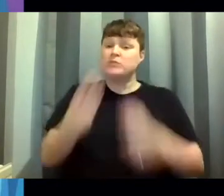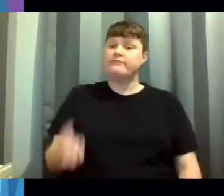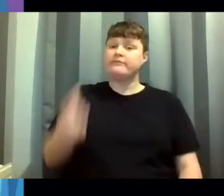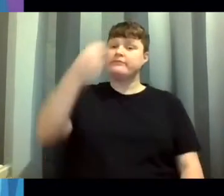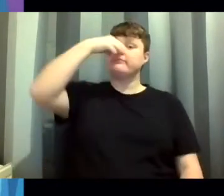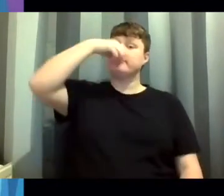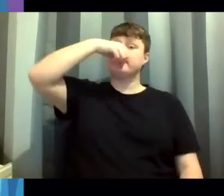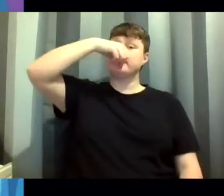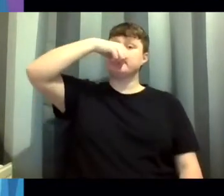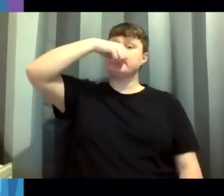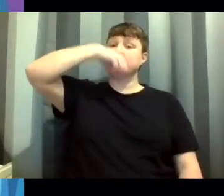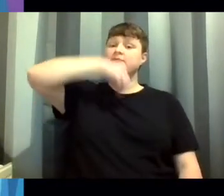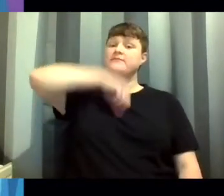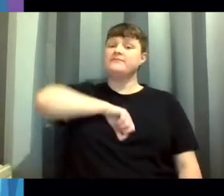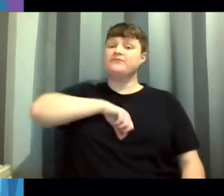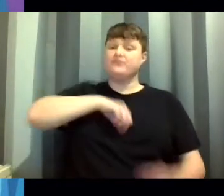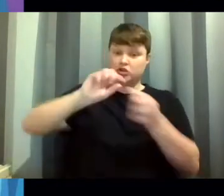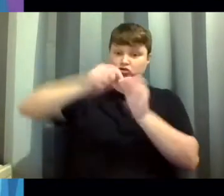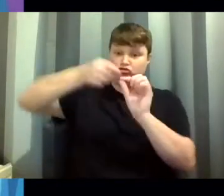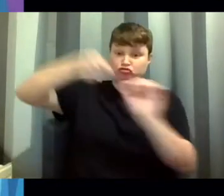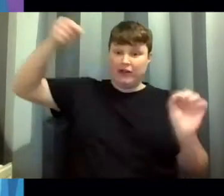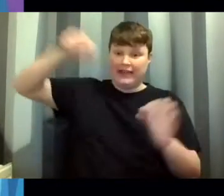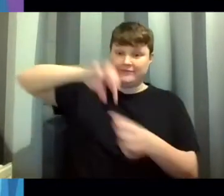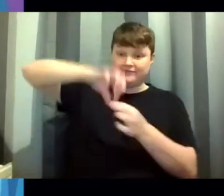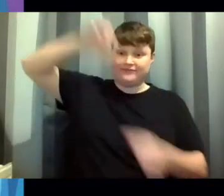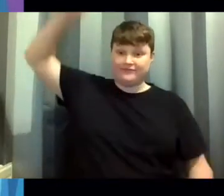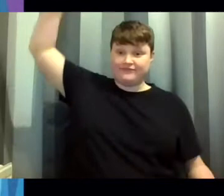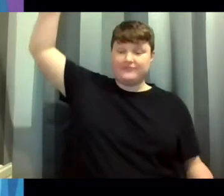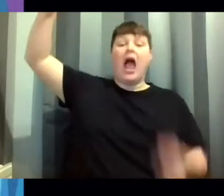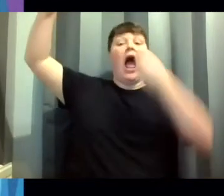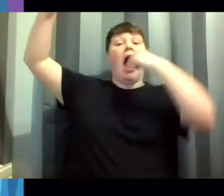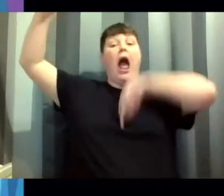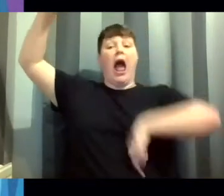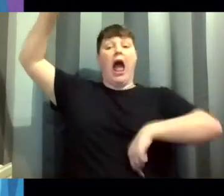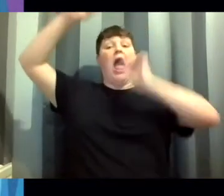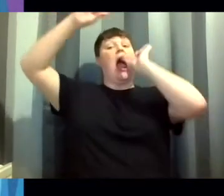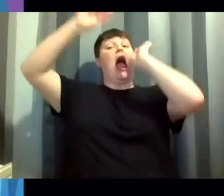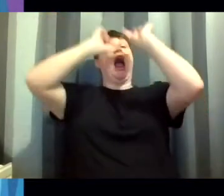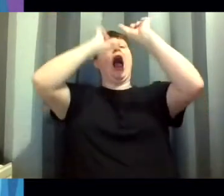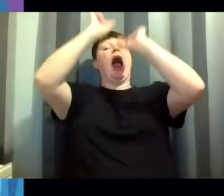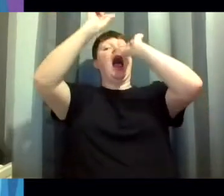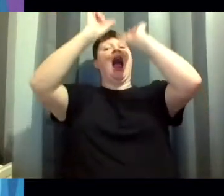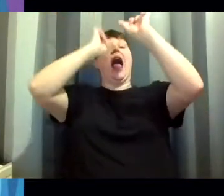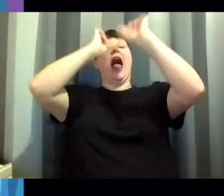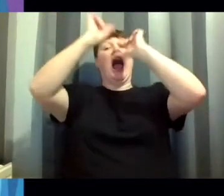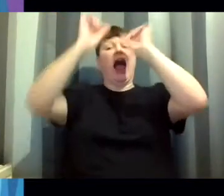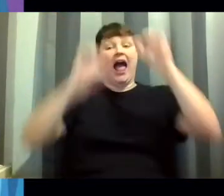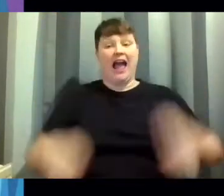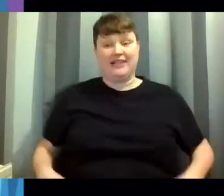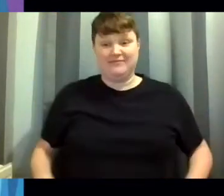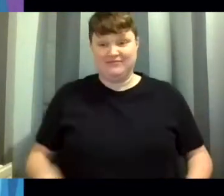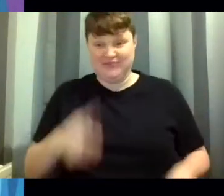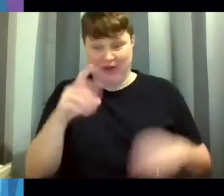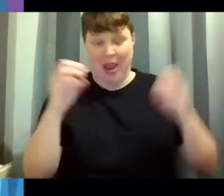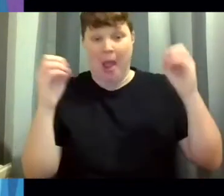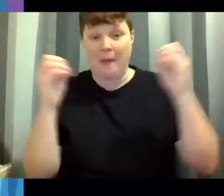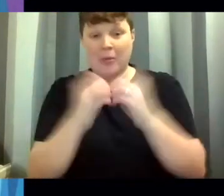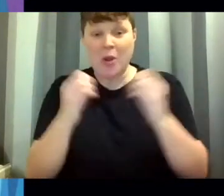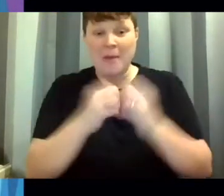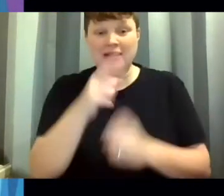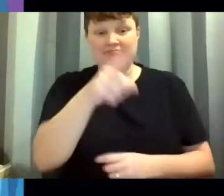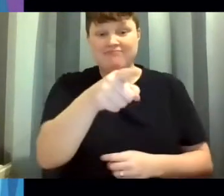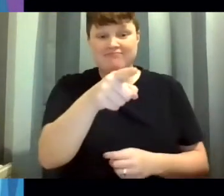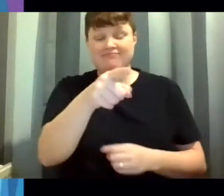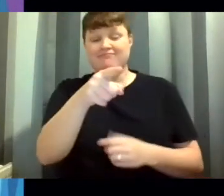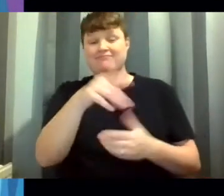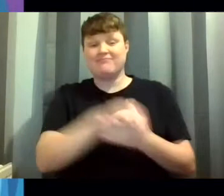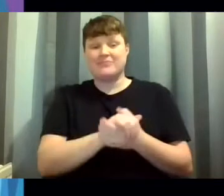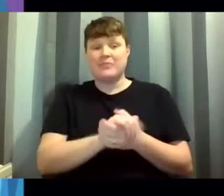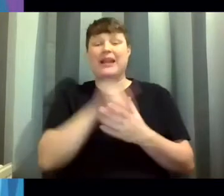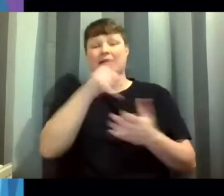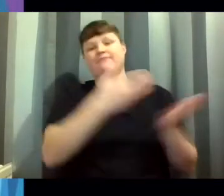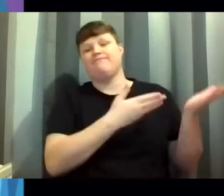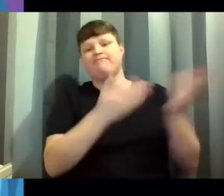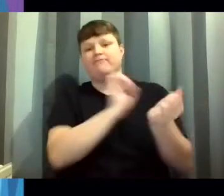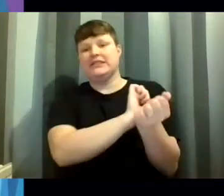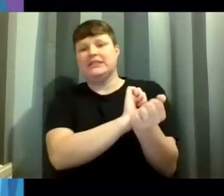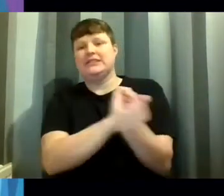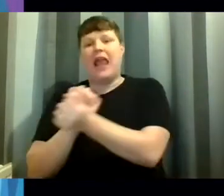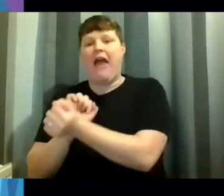stages to see the state of digestion. And Beaumont enslaved Alexis until 1833.